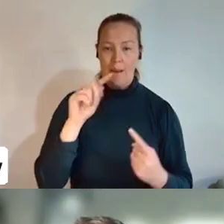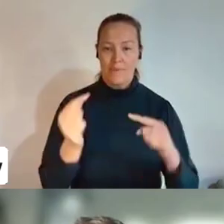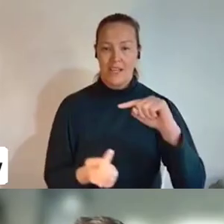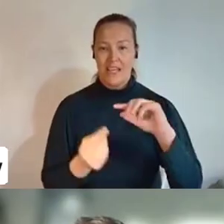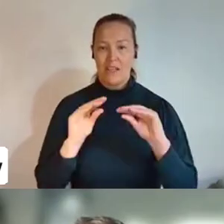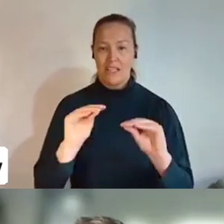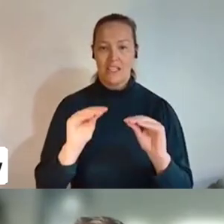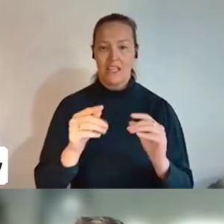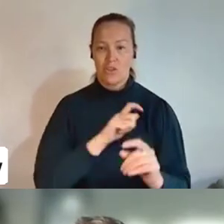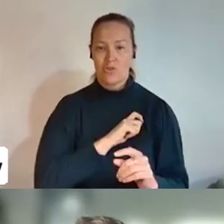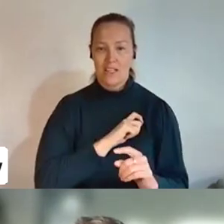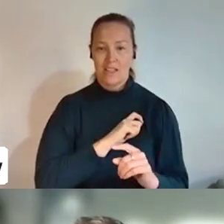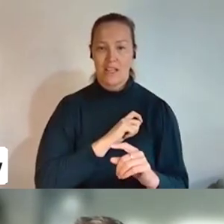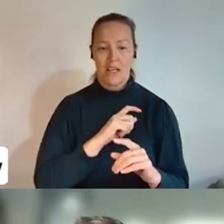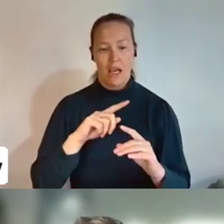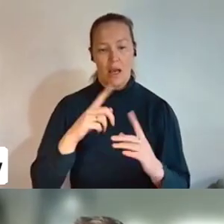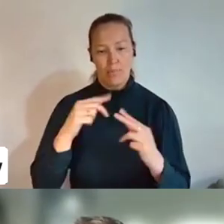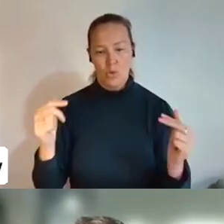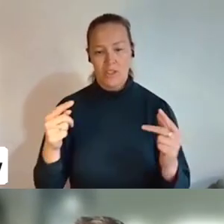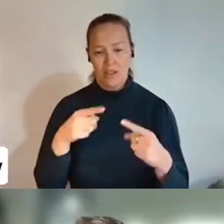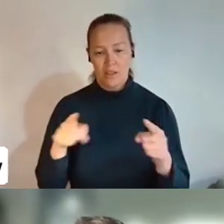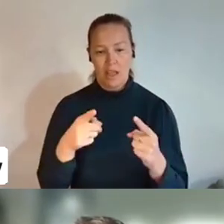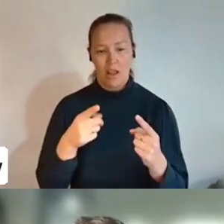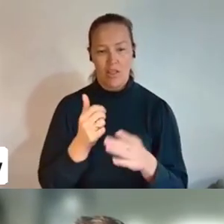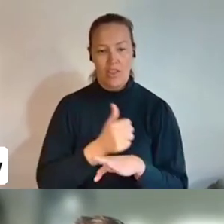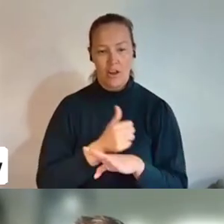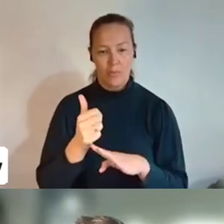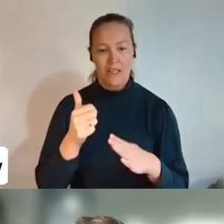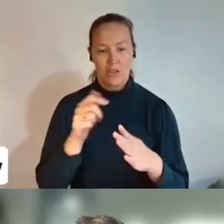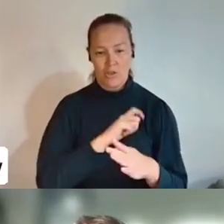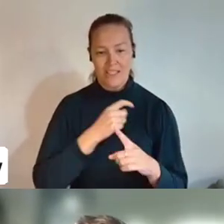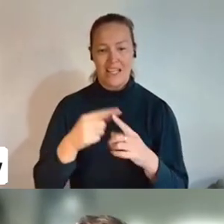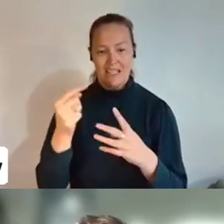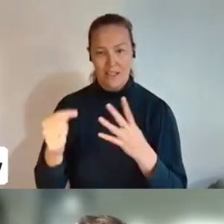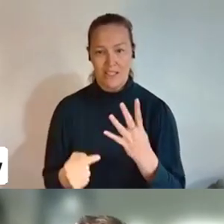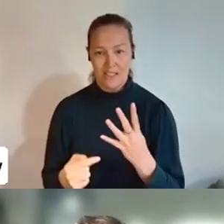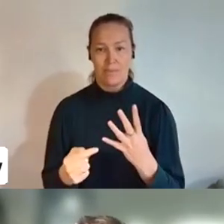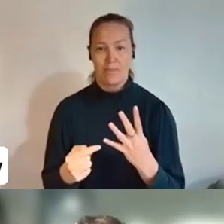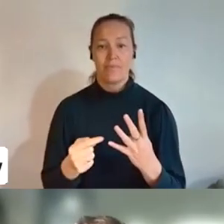Music Therapy Trust and New Zealand Down Syndrome Association. I am autistic with ADHD, as is my